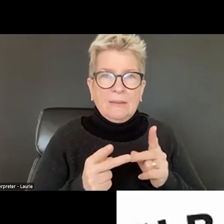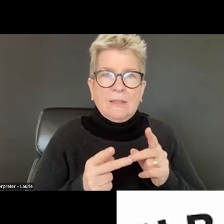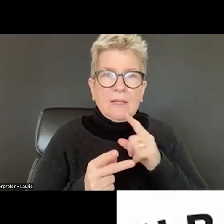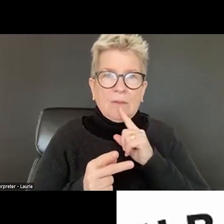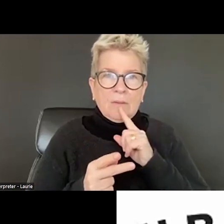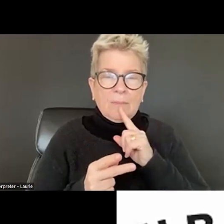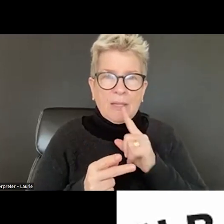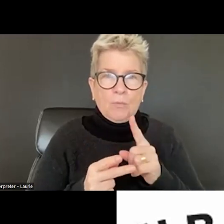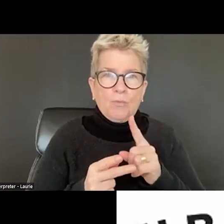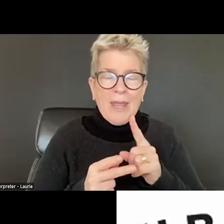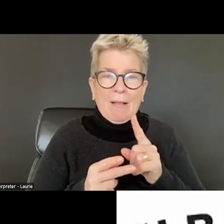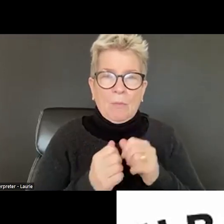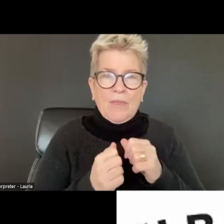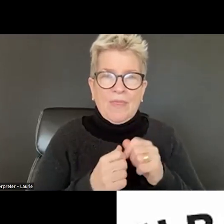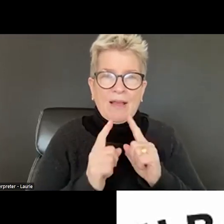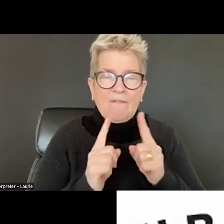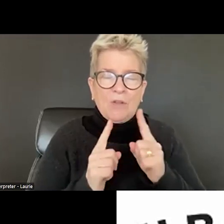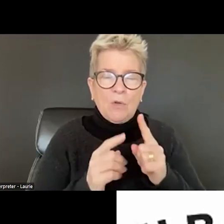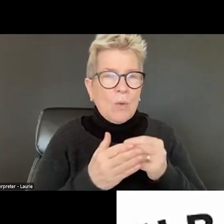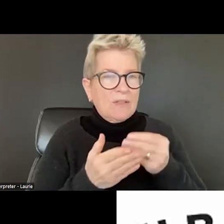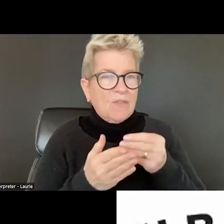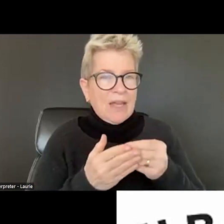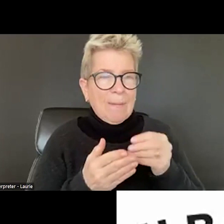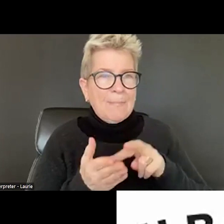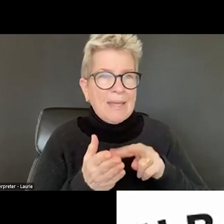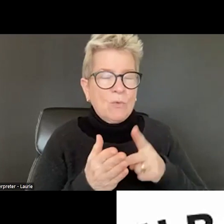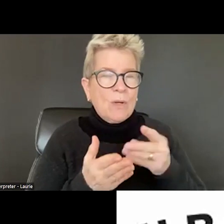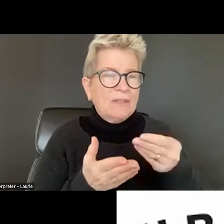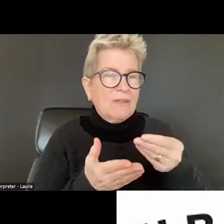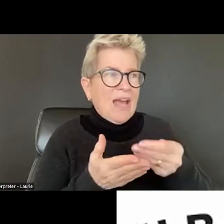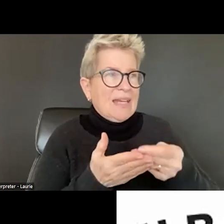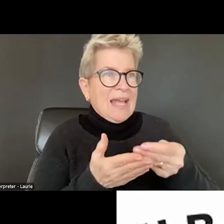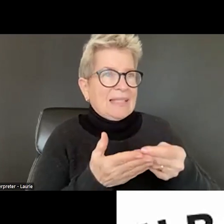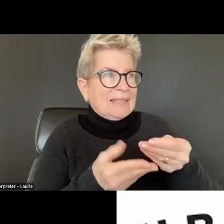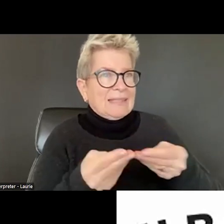money mean to you what does finances mean to you how does it show up how does it feel in your body